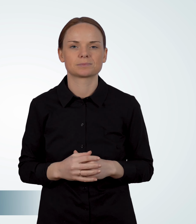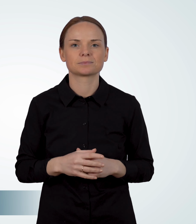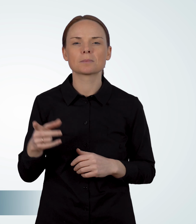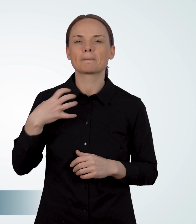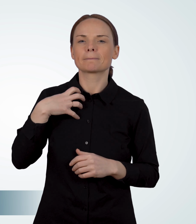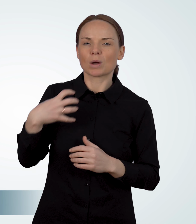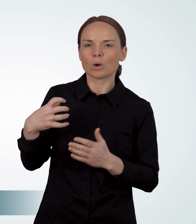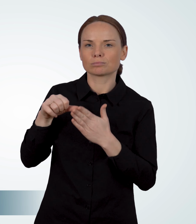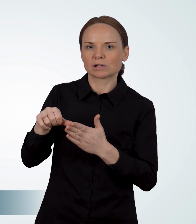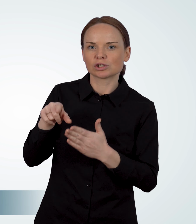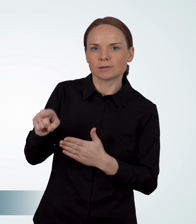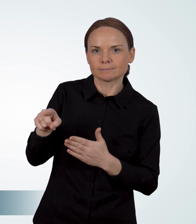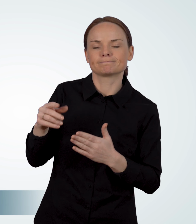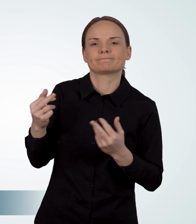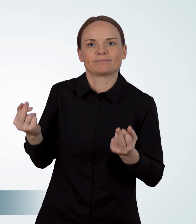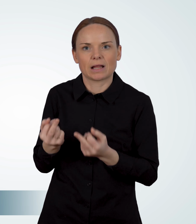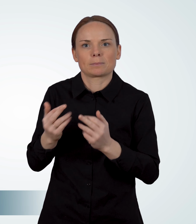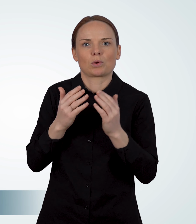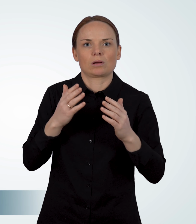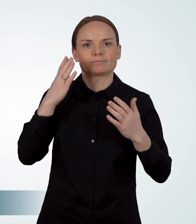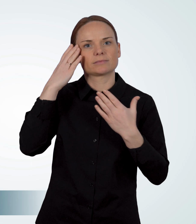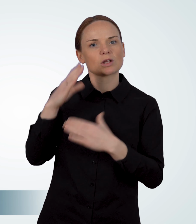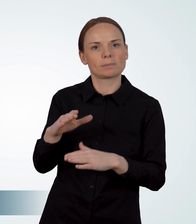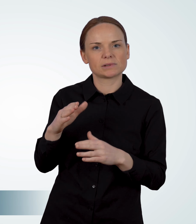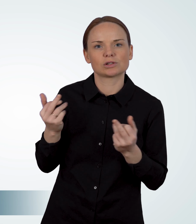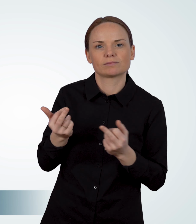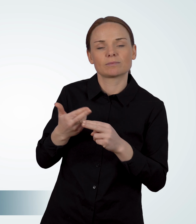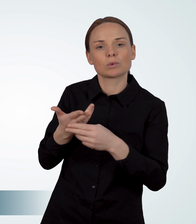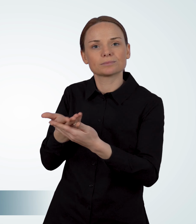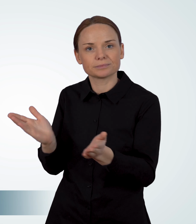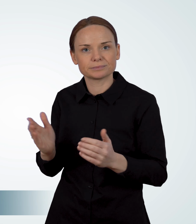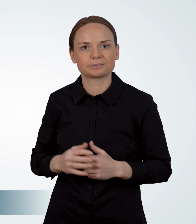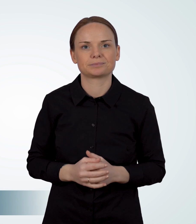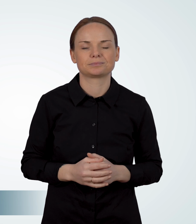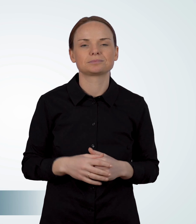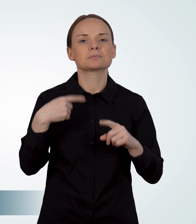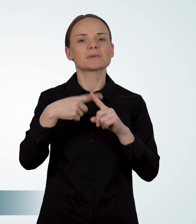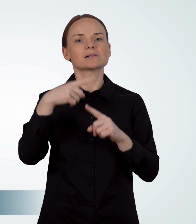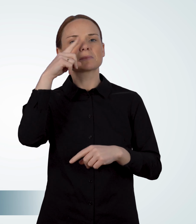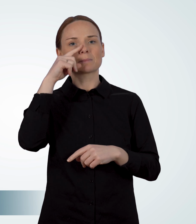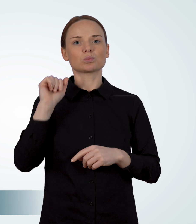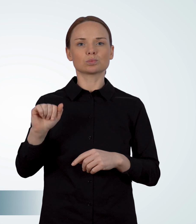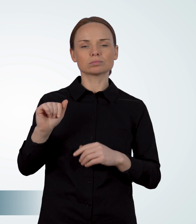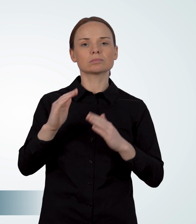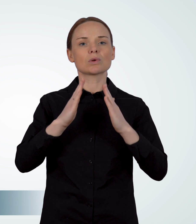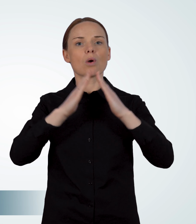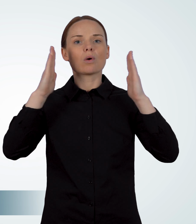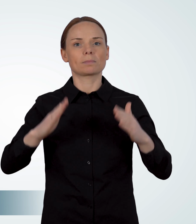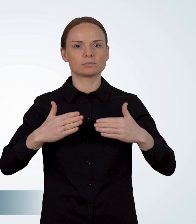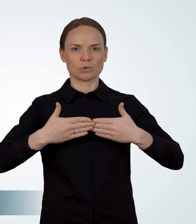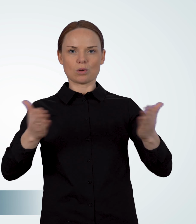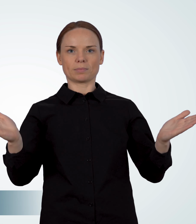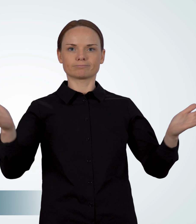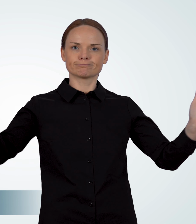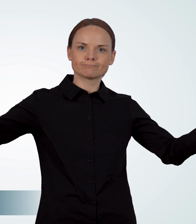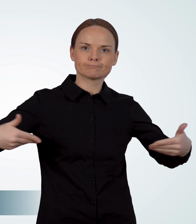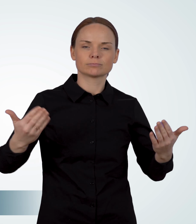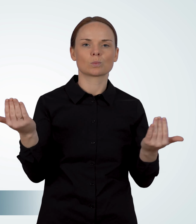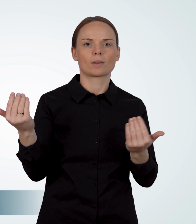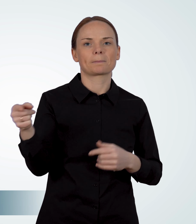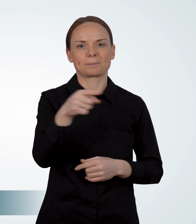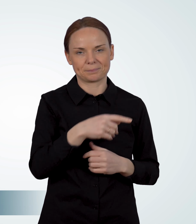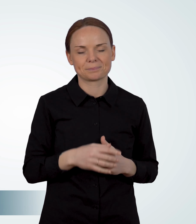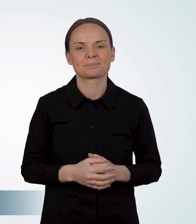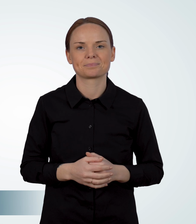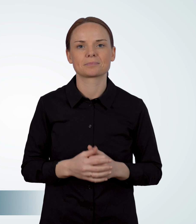Because this can put pressure on available accommodation and the tenancies of hosting families,